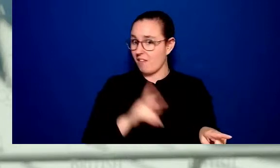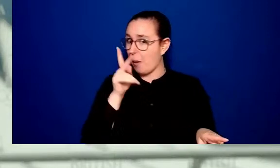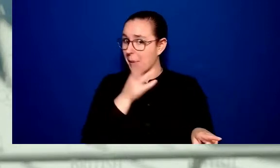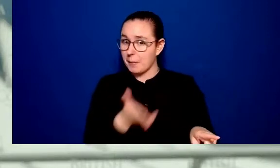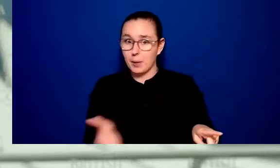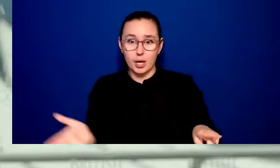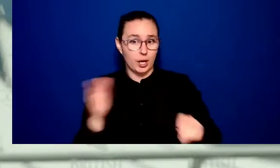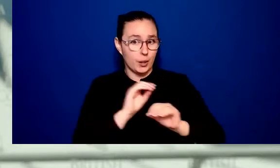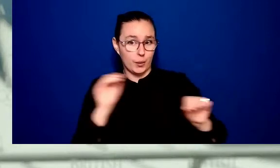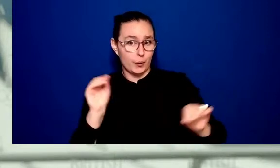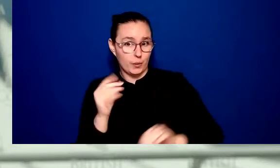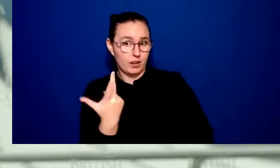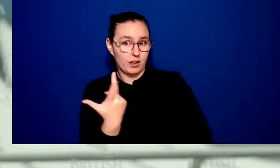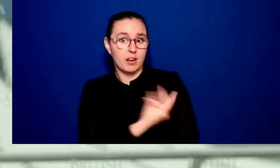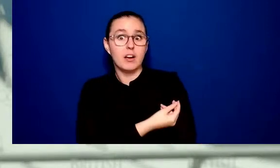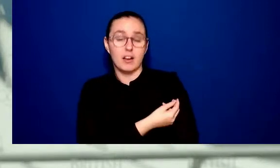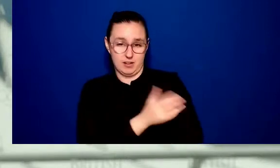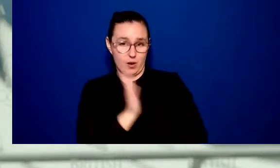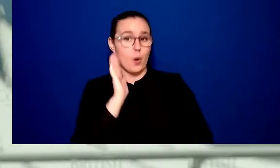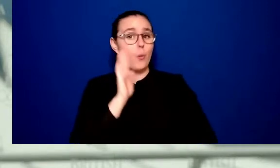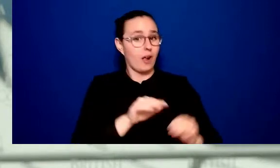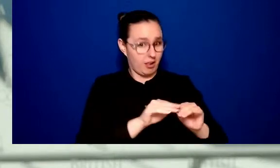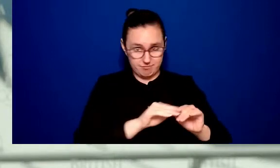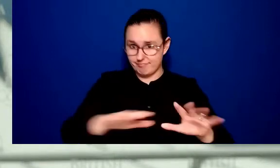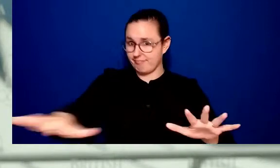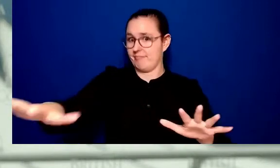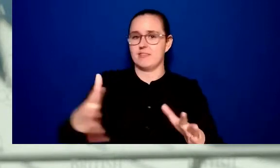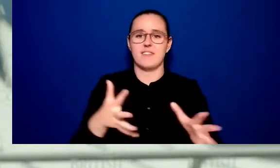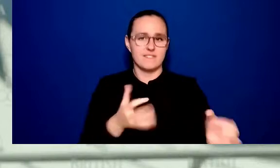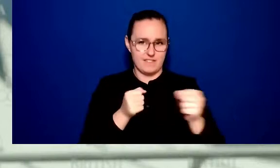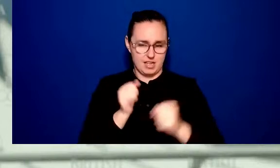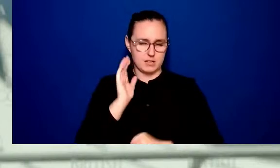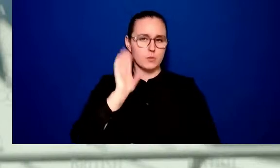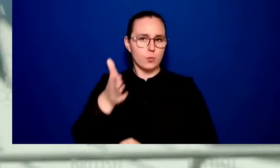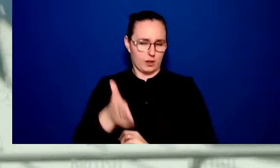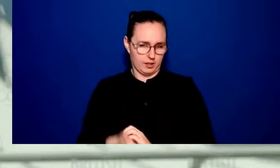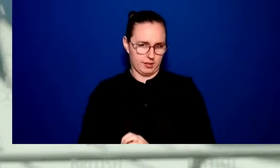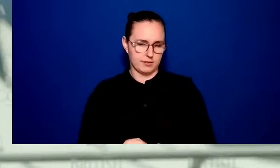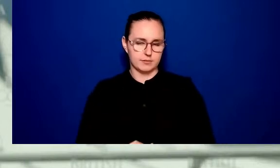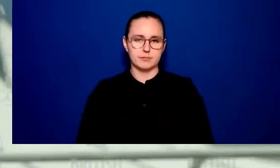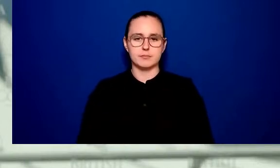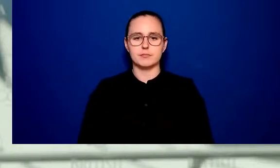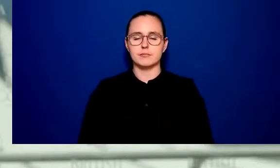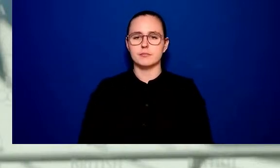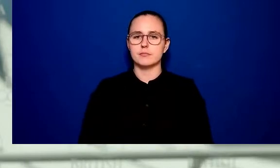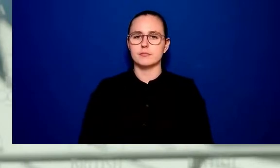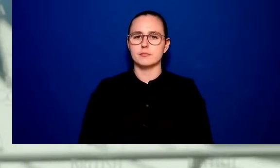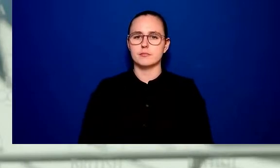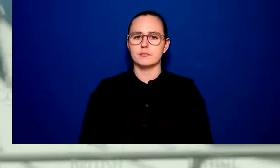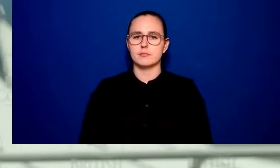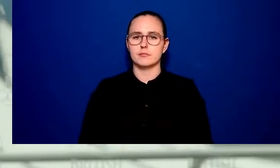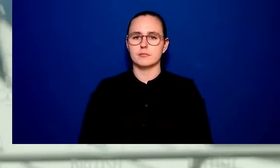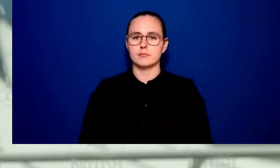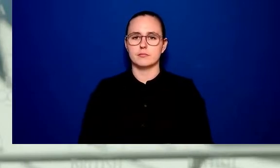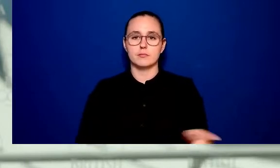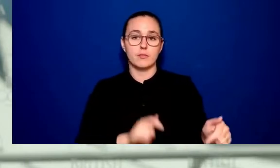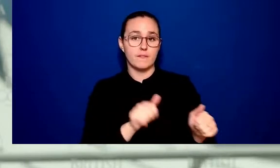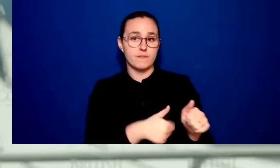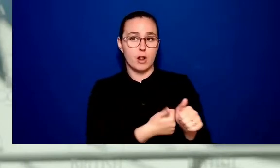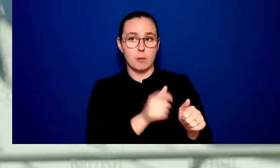you have a follow up? Yeah I was just sort of double end